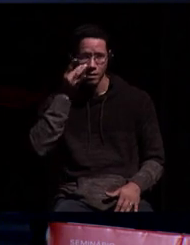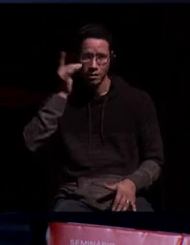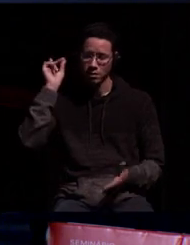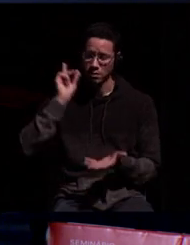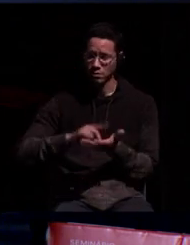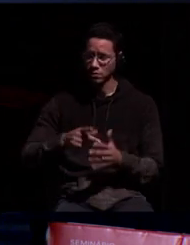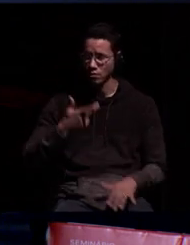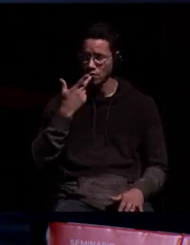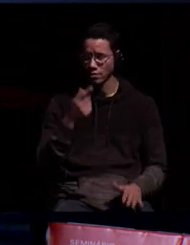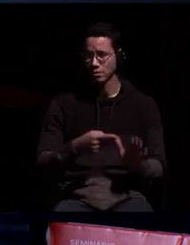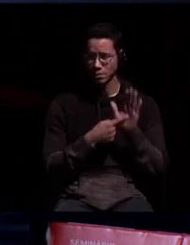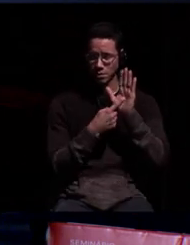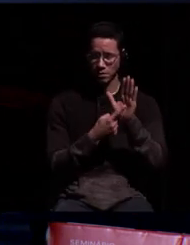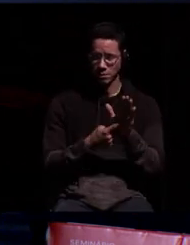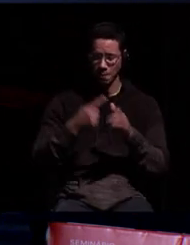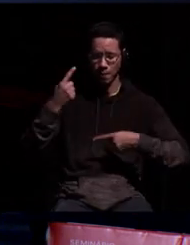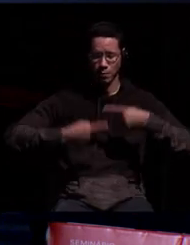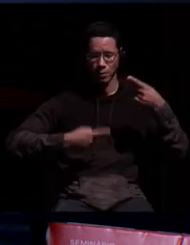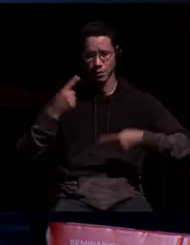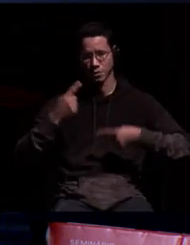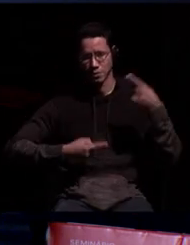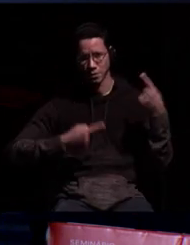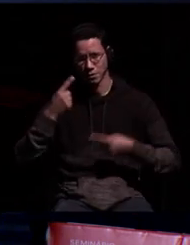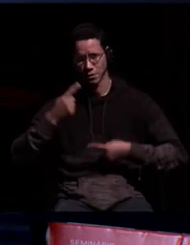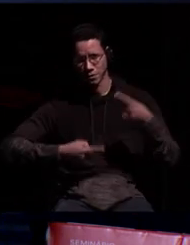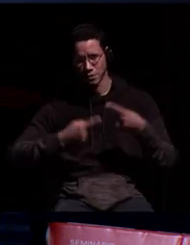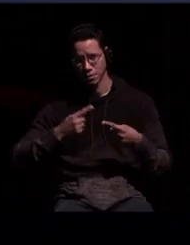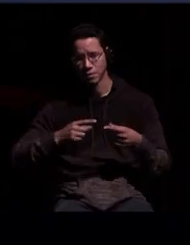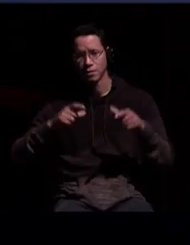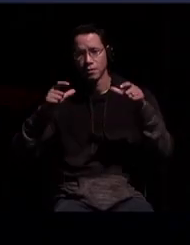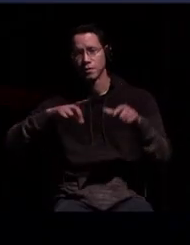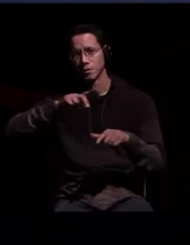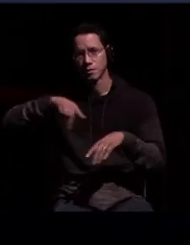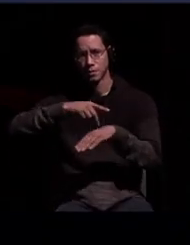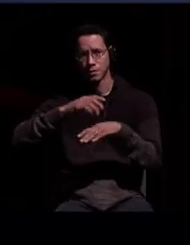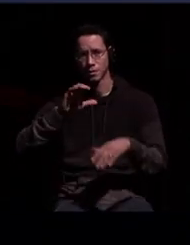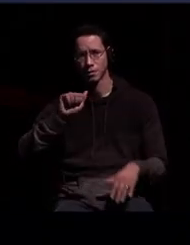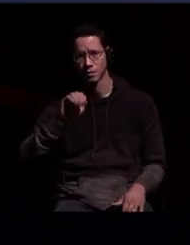about tourism policies in Cabo Verde. When we set to make the gender tourism national plan,